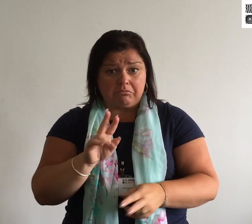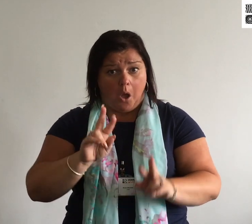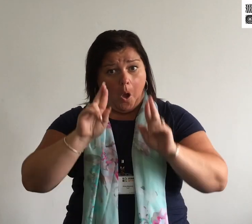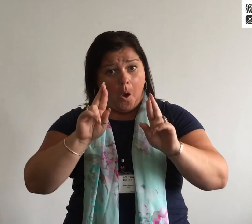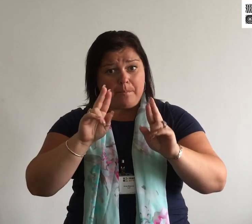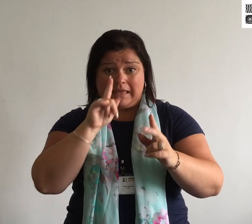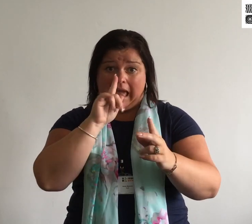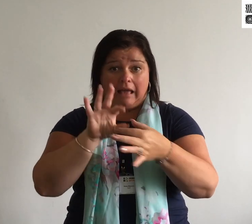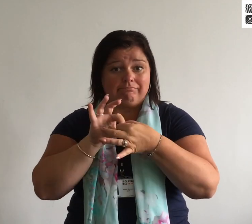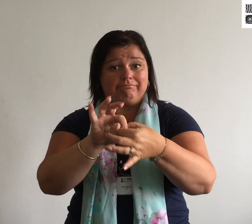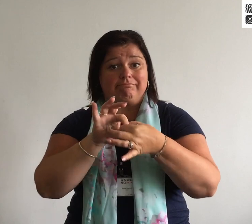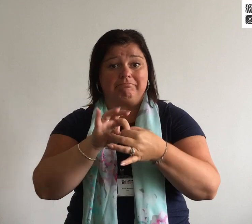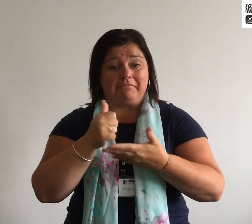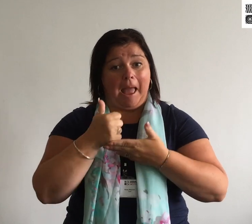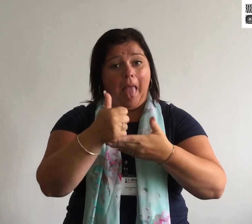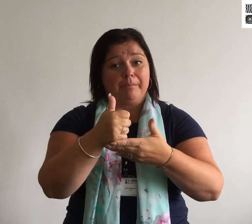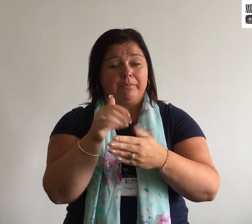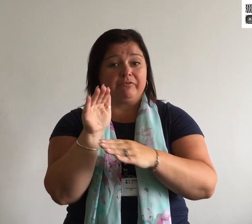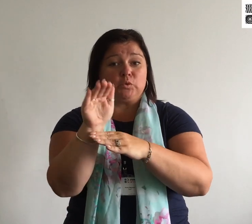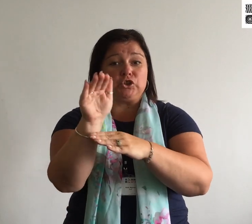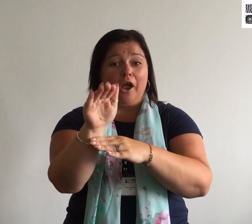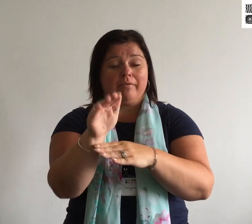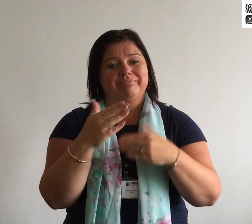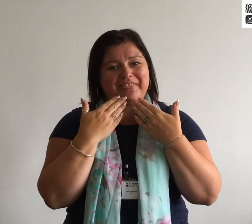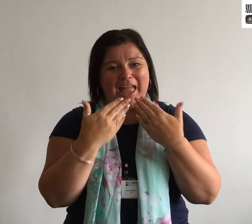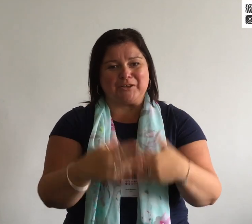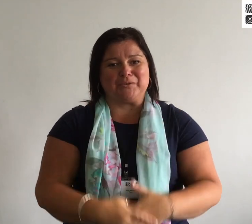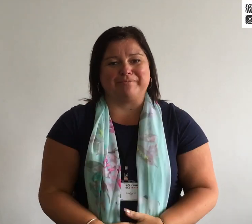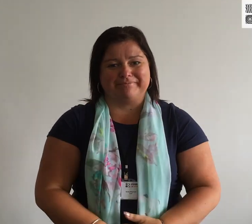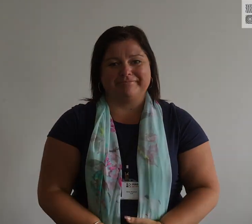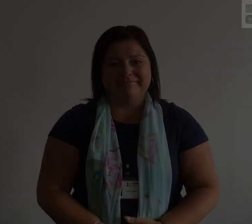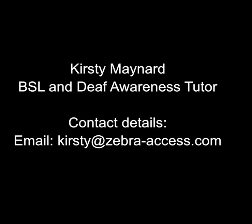I hope to work with you soon and be of some help in the future.